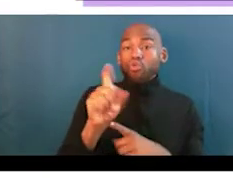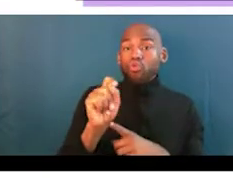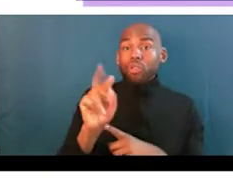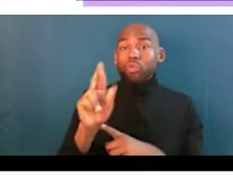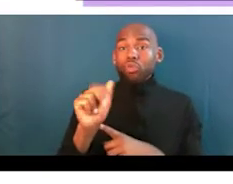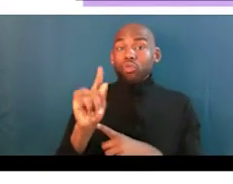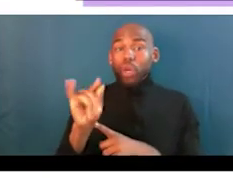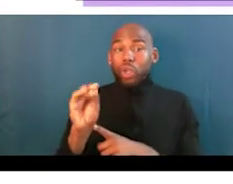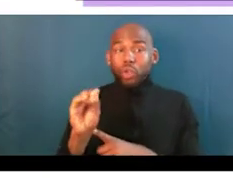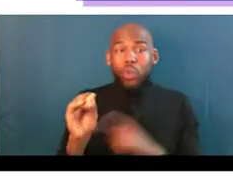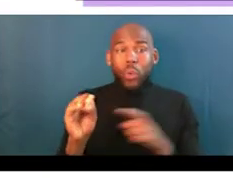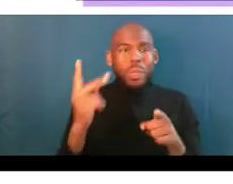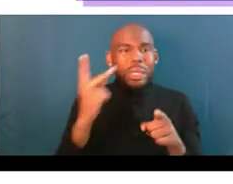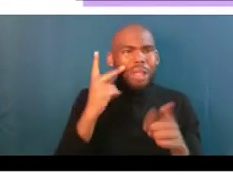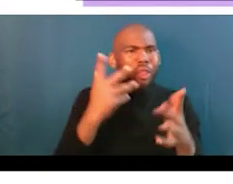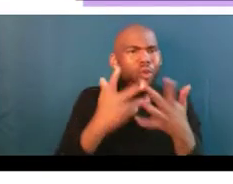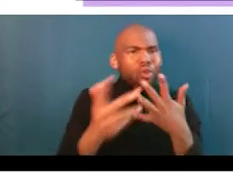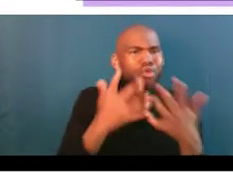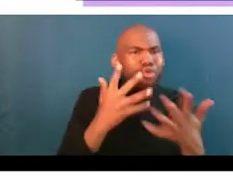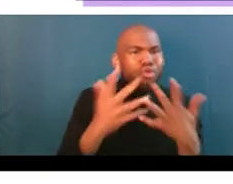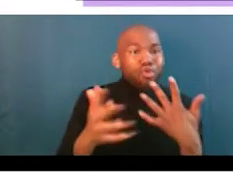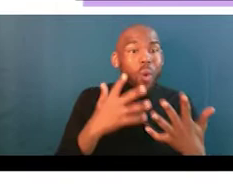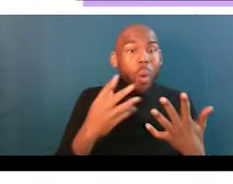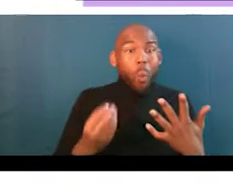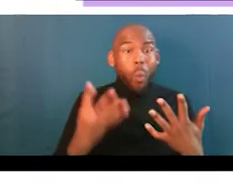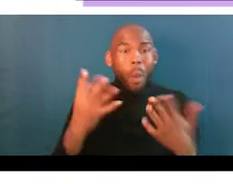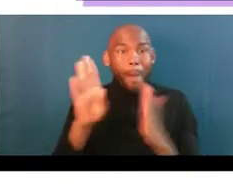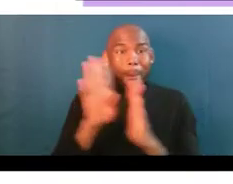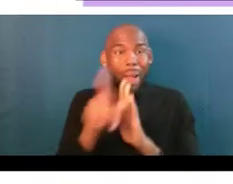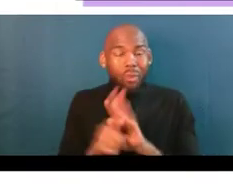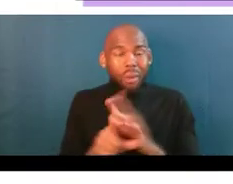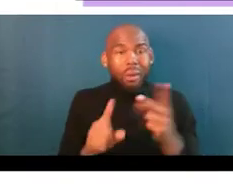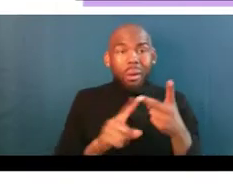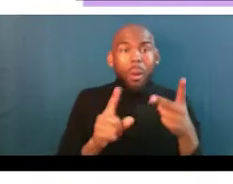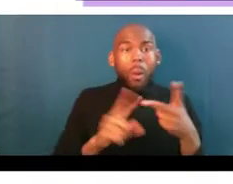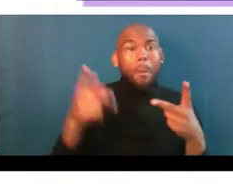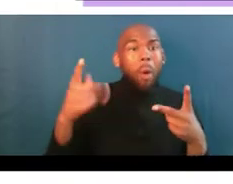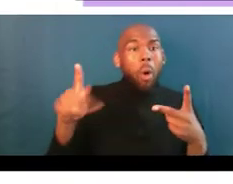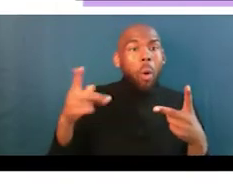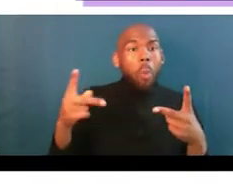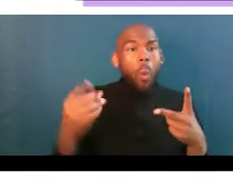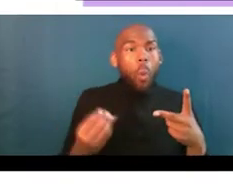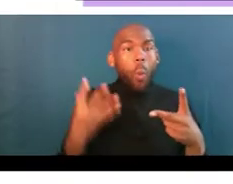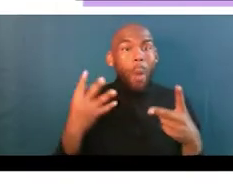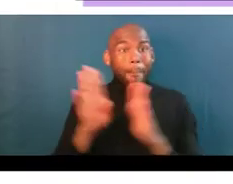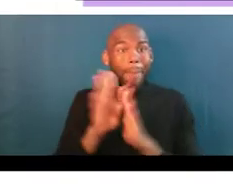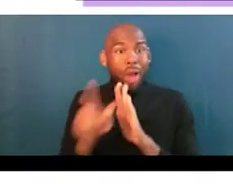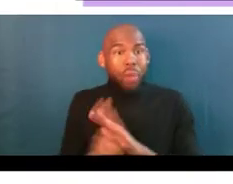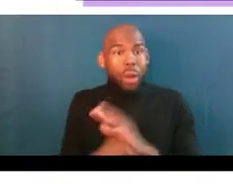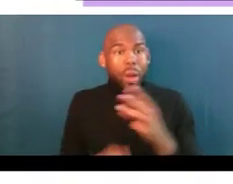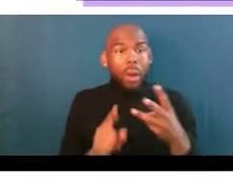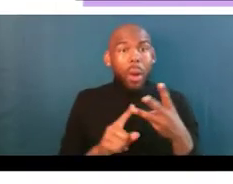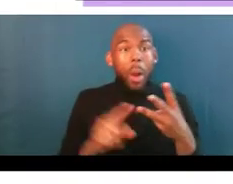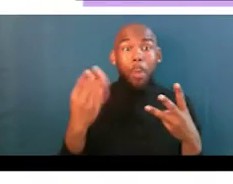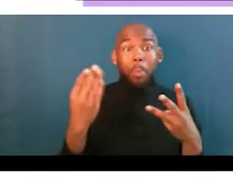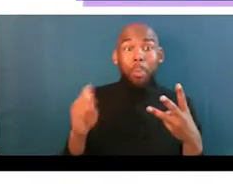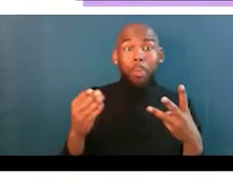on a white background. Next is purple text on a white background. Then blue text on a